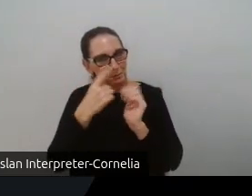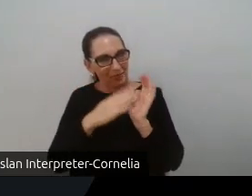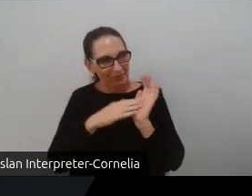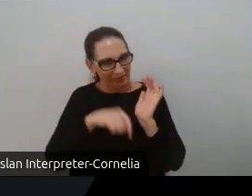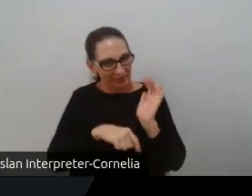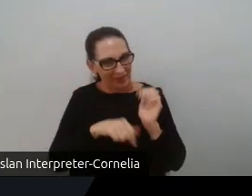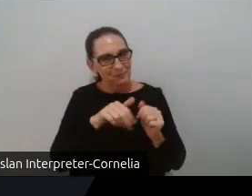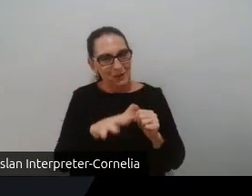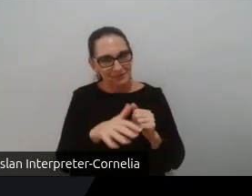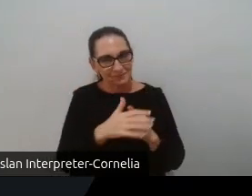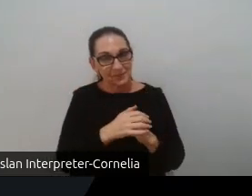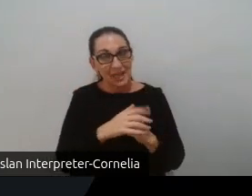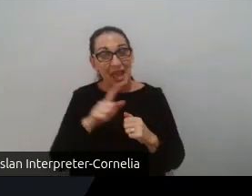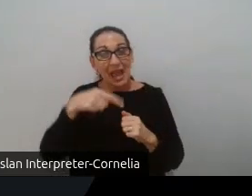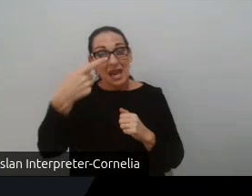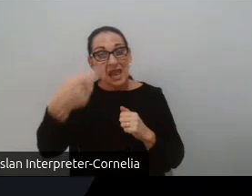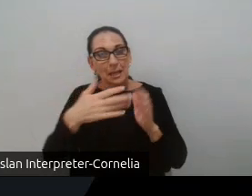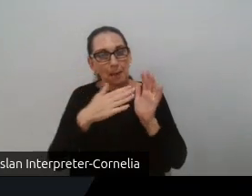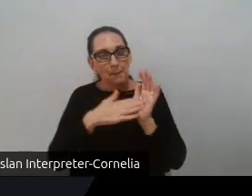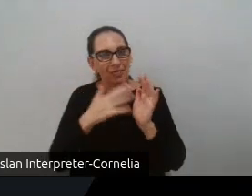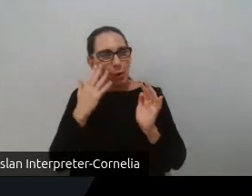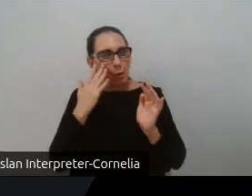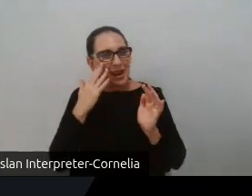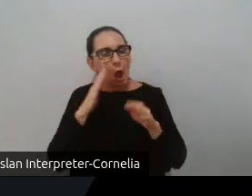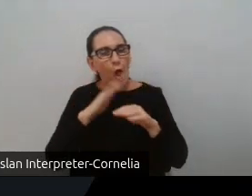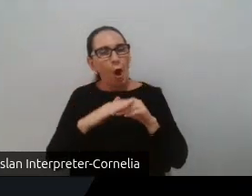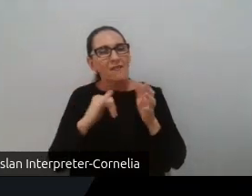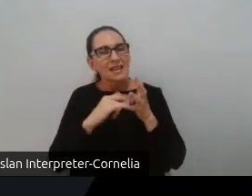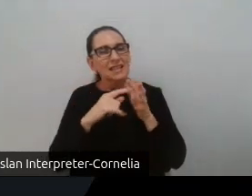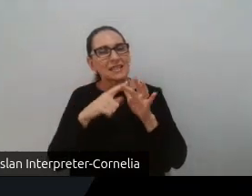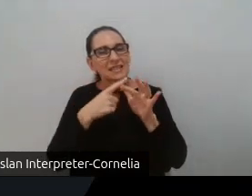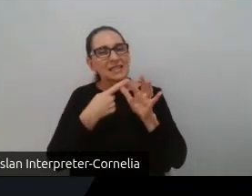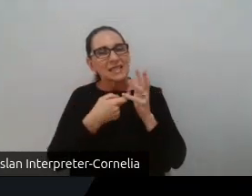the date and time, but it's going to be on sexual harassment and discrimination. So, look out for